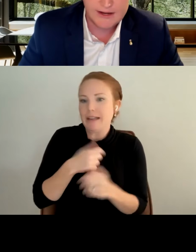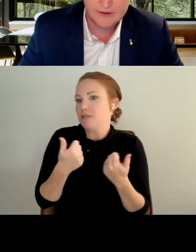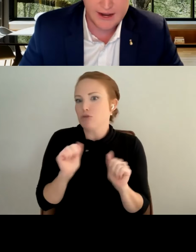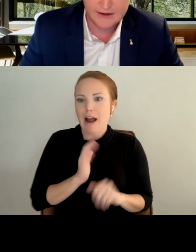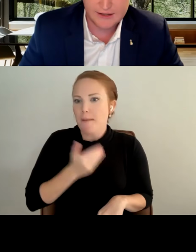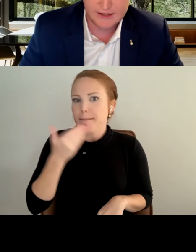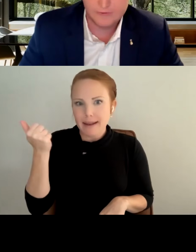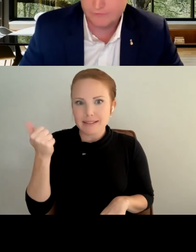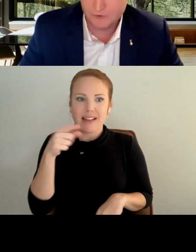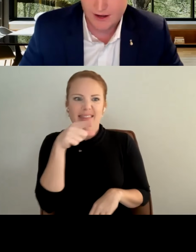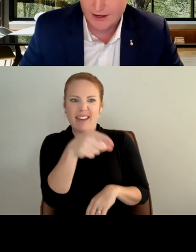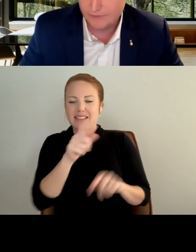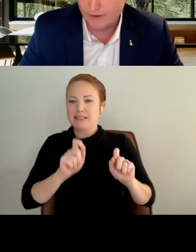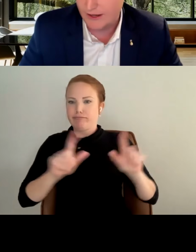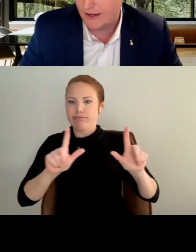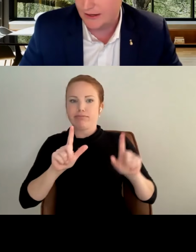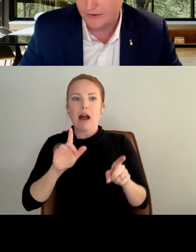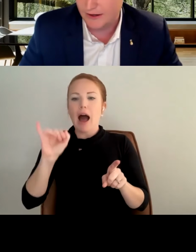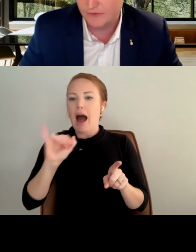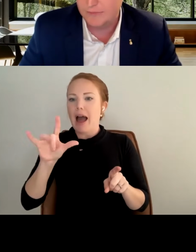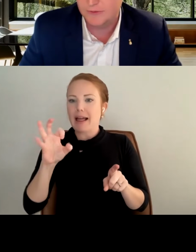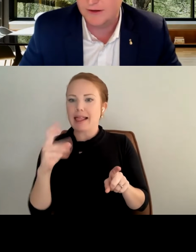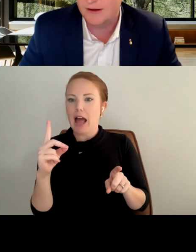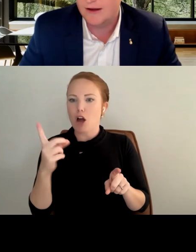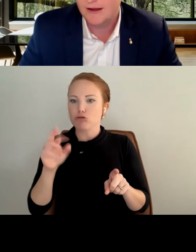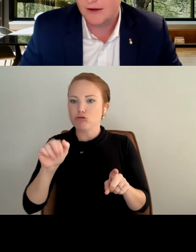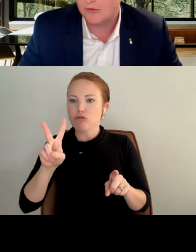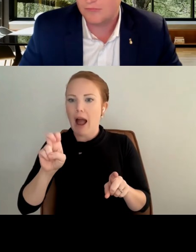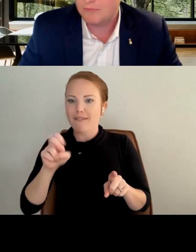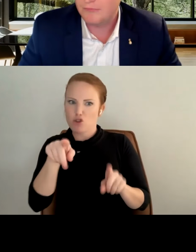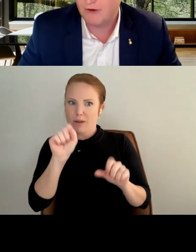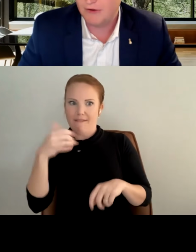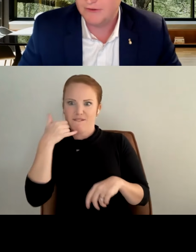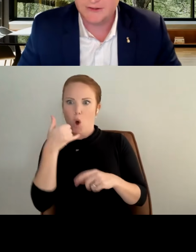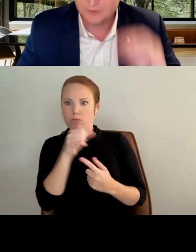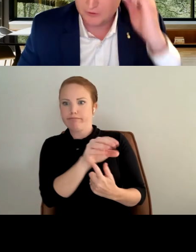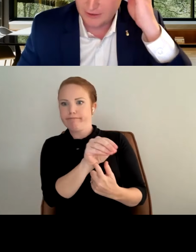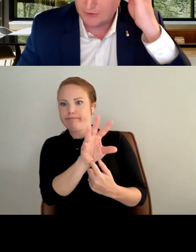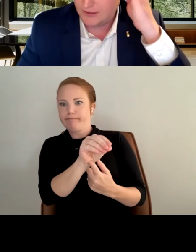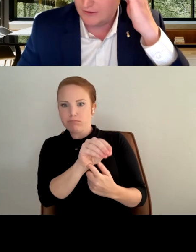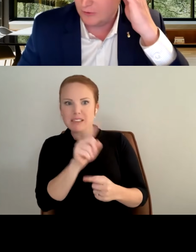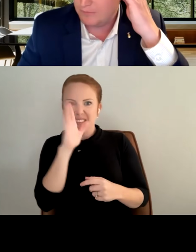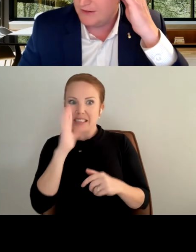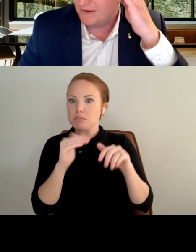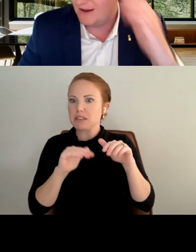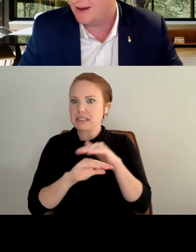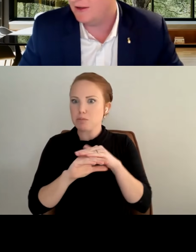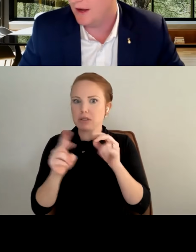It's an iCloud drive and seems to be a relatively accessible download link. So bit.ly/webaim22corbb